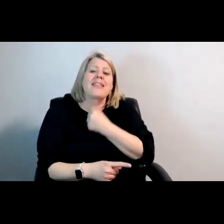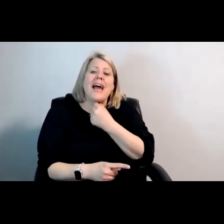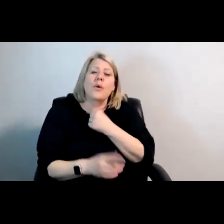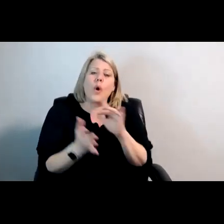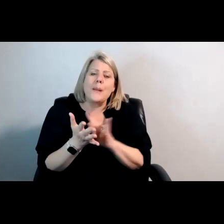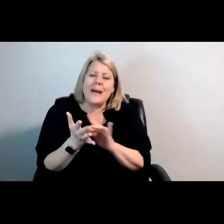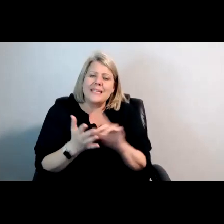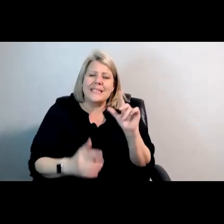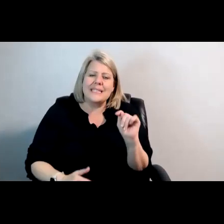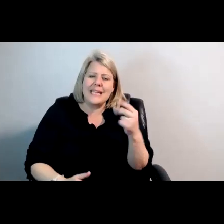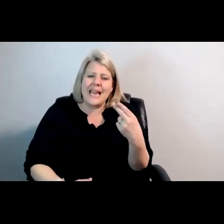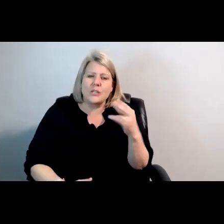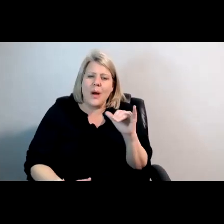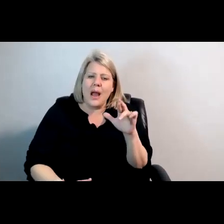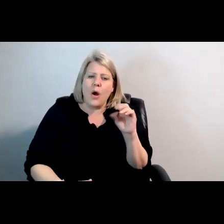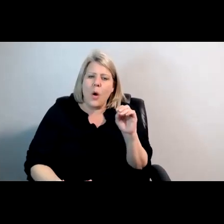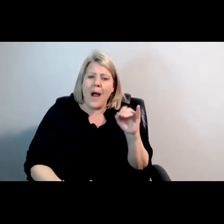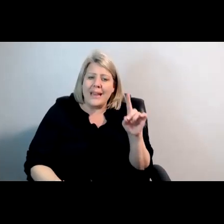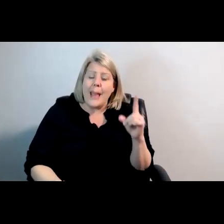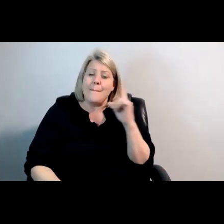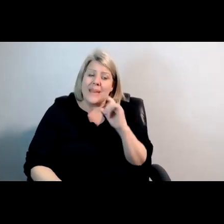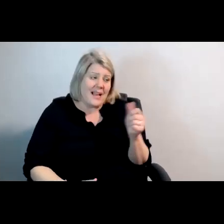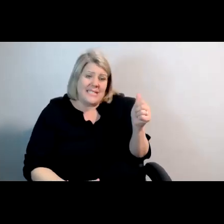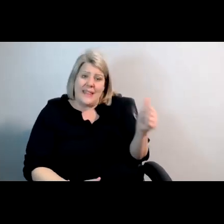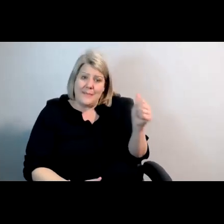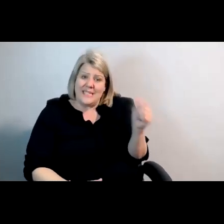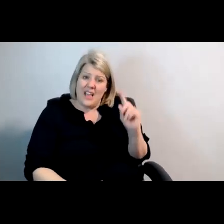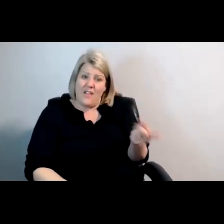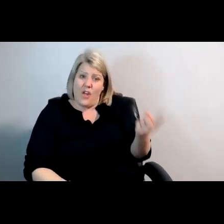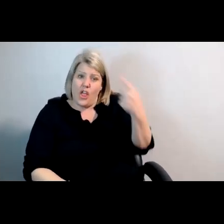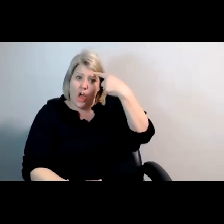because of what they perceived as the potential side effects